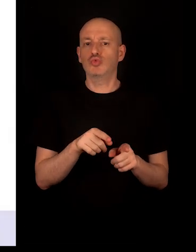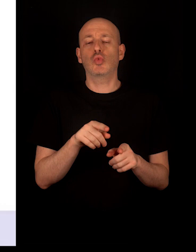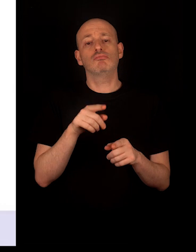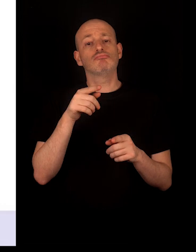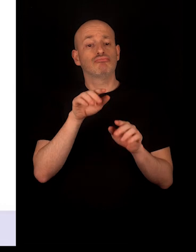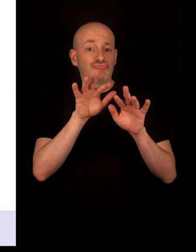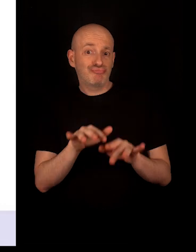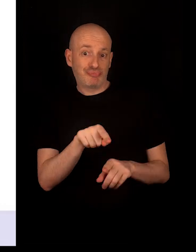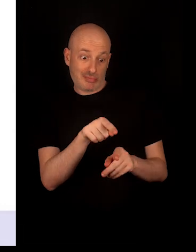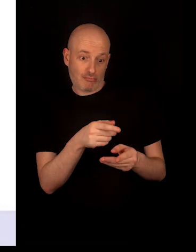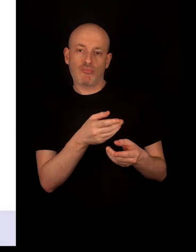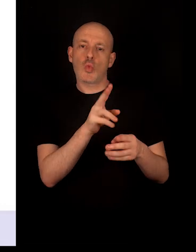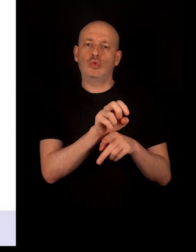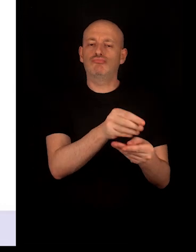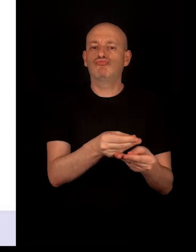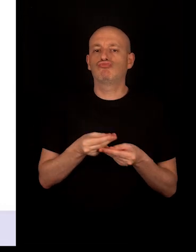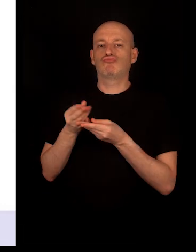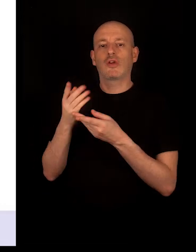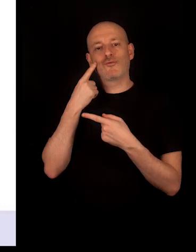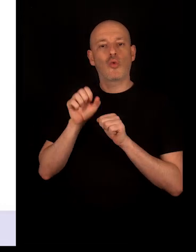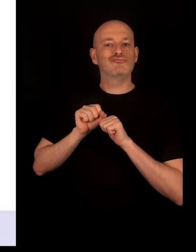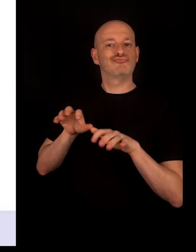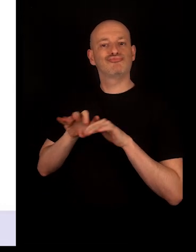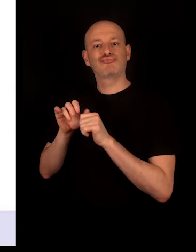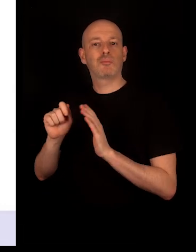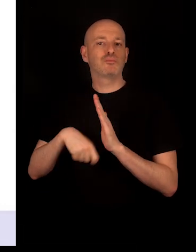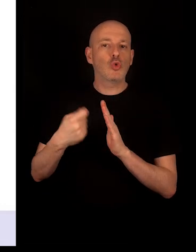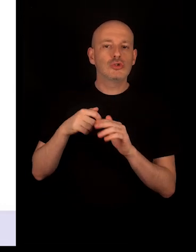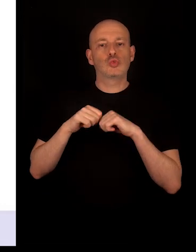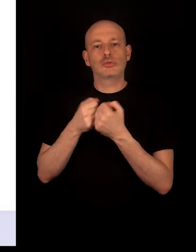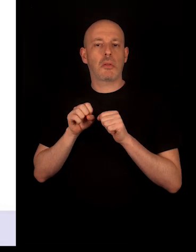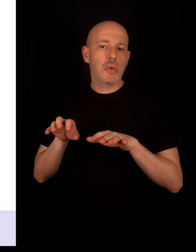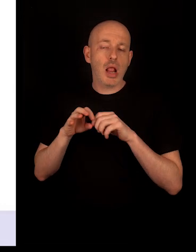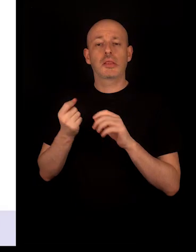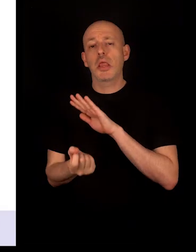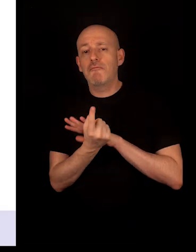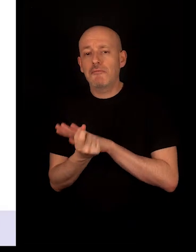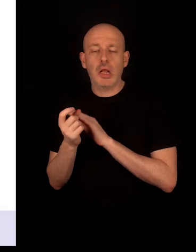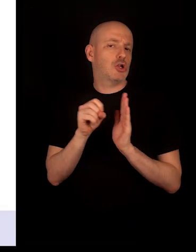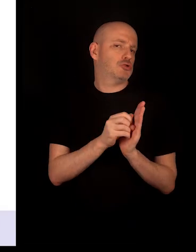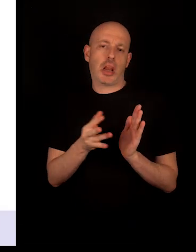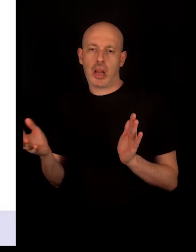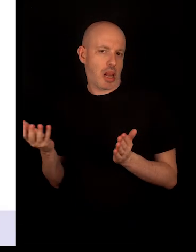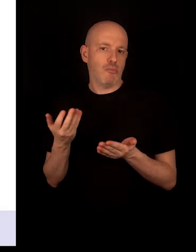Your written testimonies might be reused to promote the project on social media and events, etc.